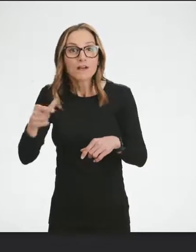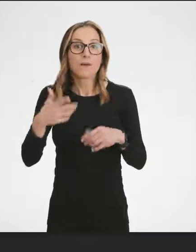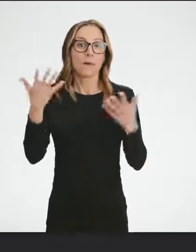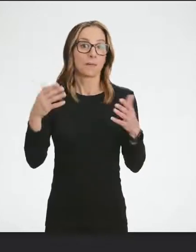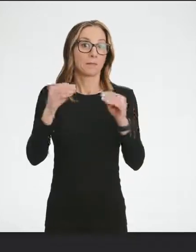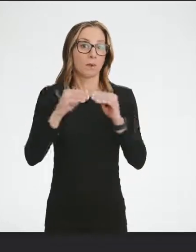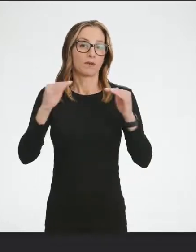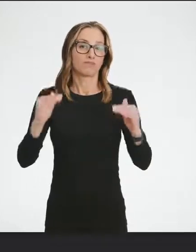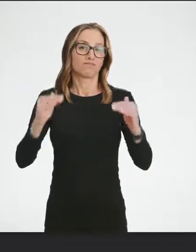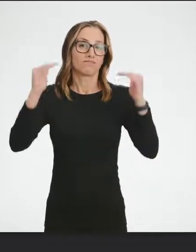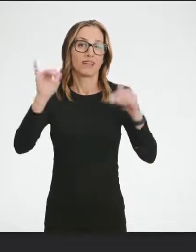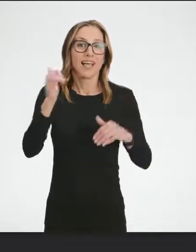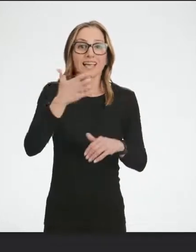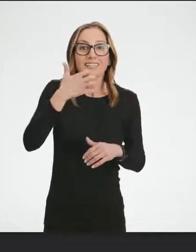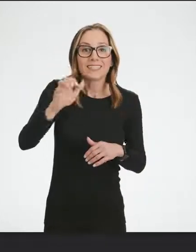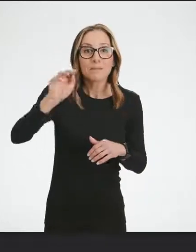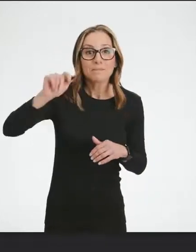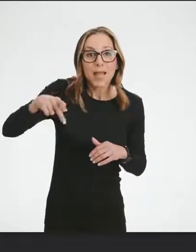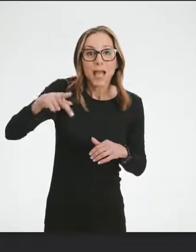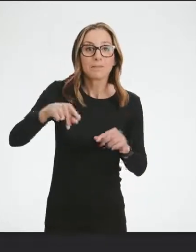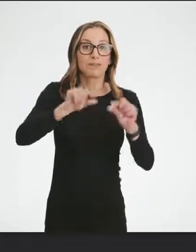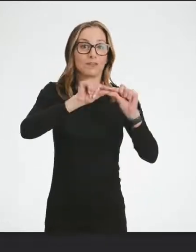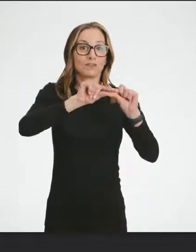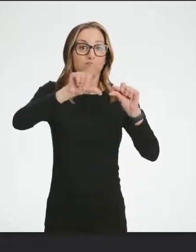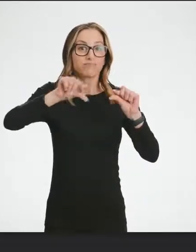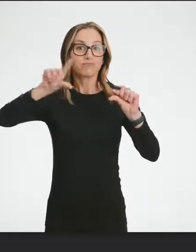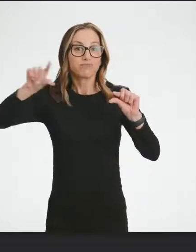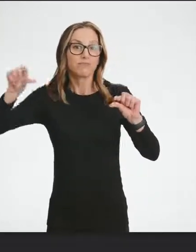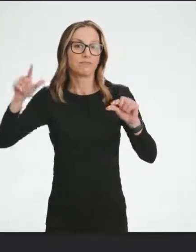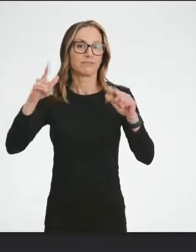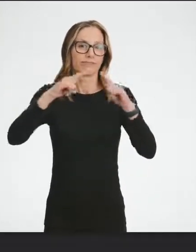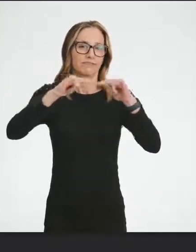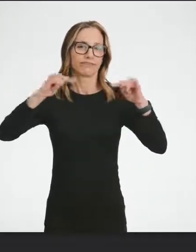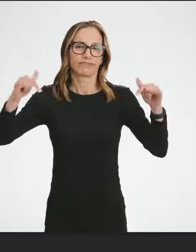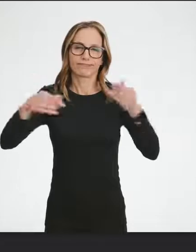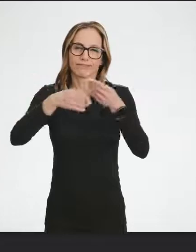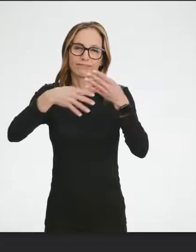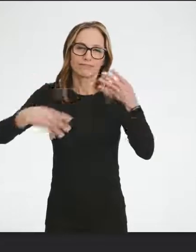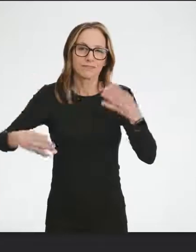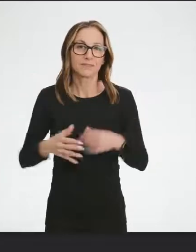heat maps and stream graphs, and many, many more types.